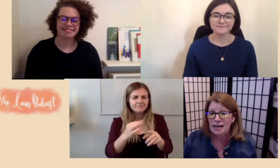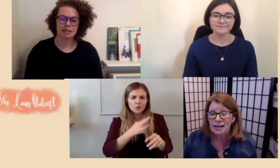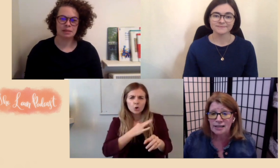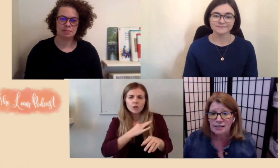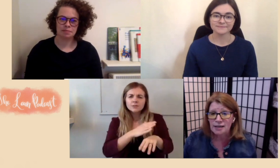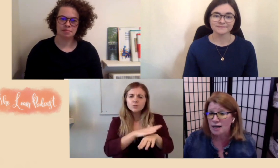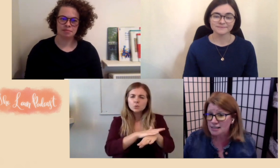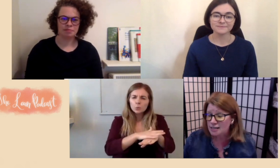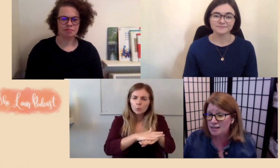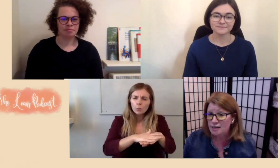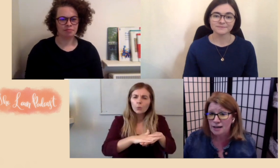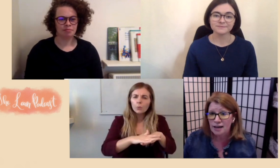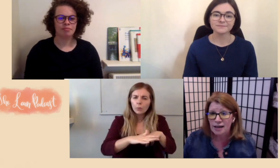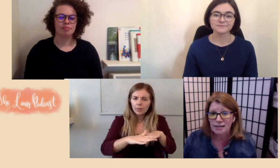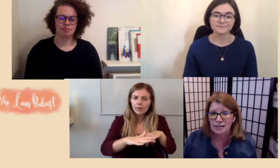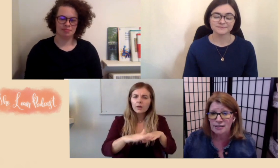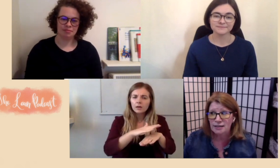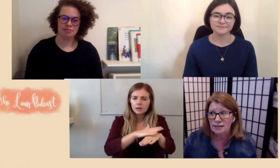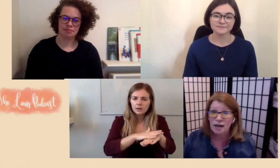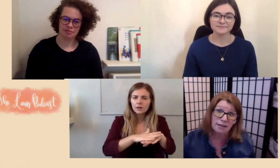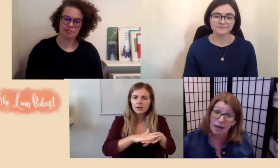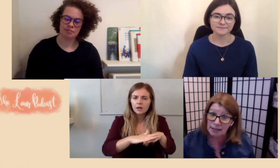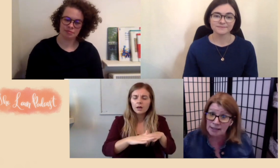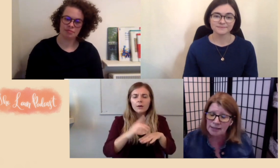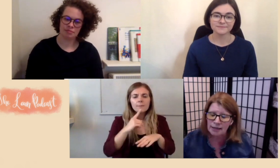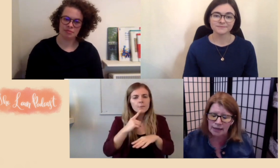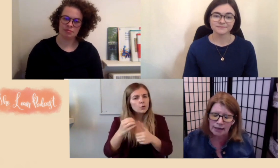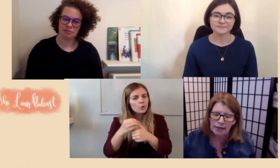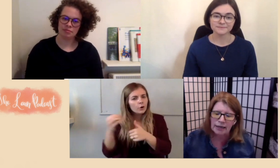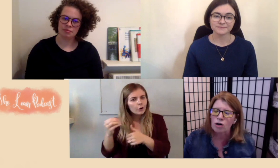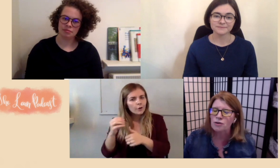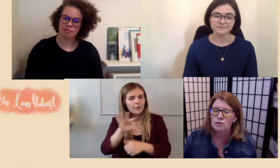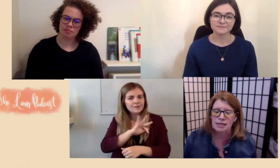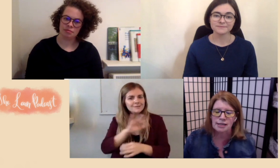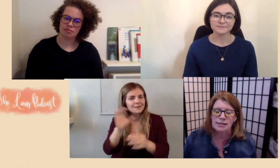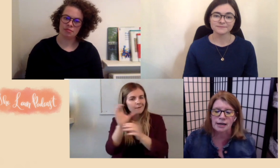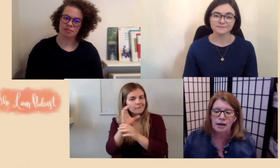that is a little bit more longterm in its effectiveness.